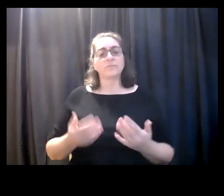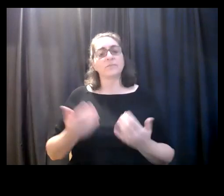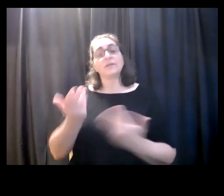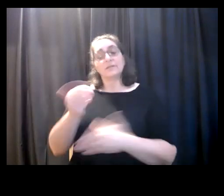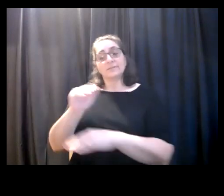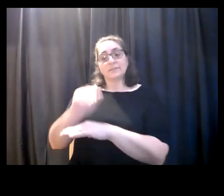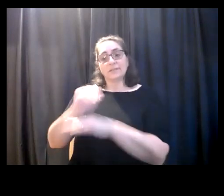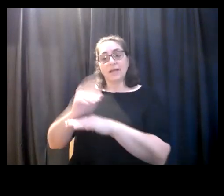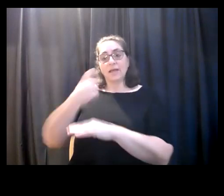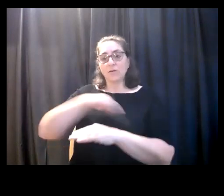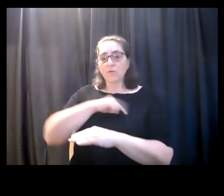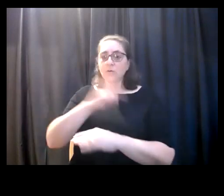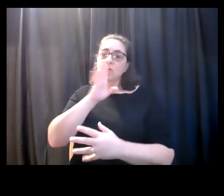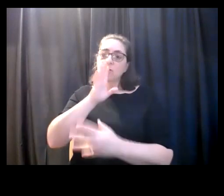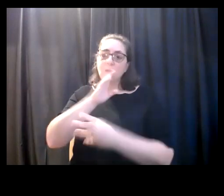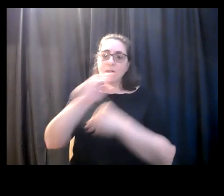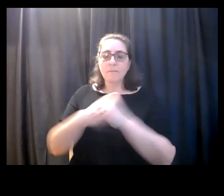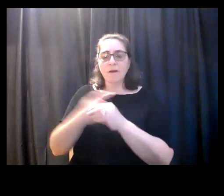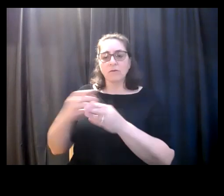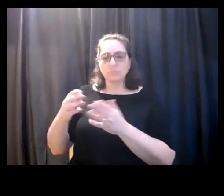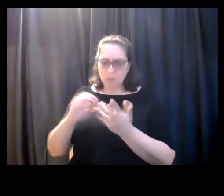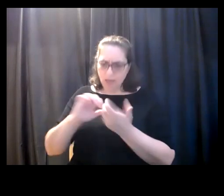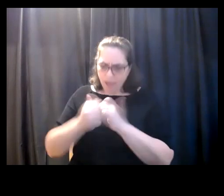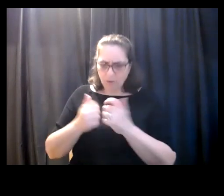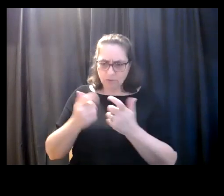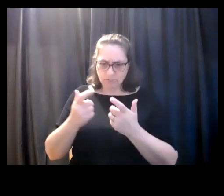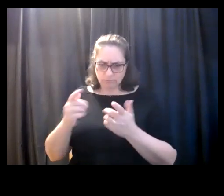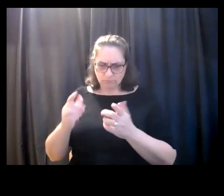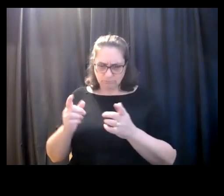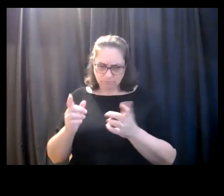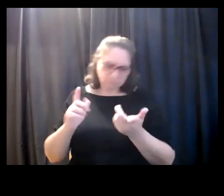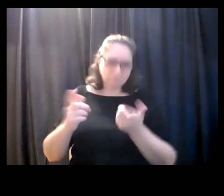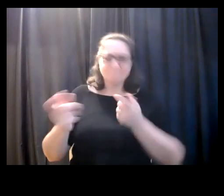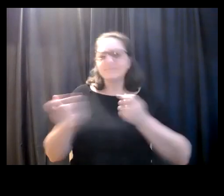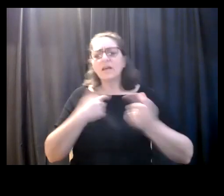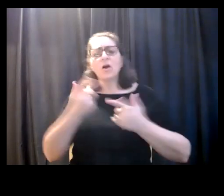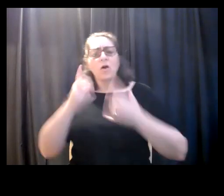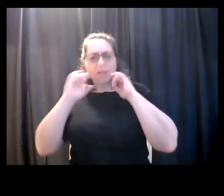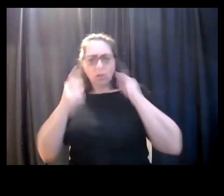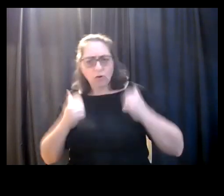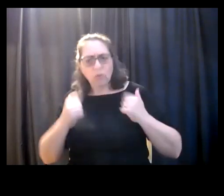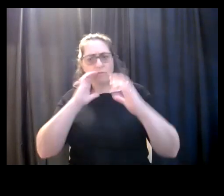to make it easier to take care of yourself and your family in these times and going forward.